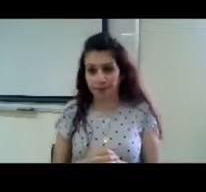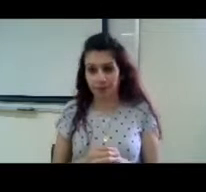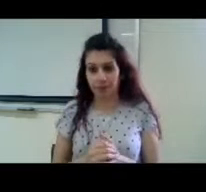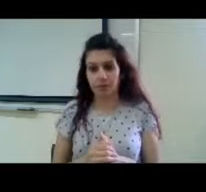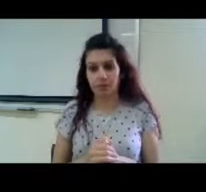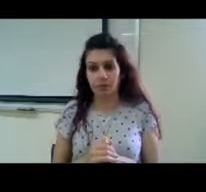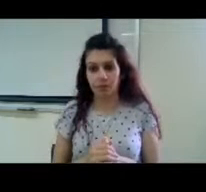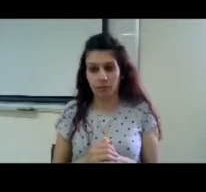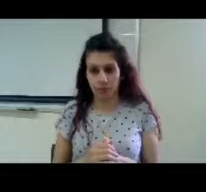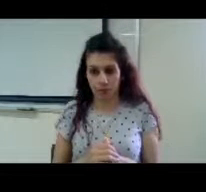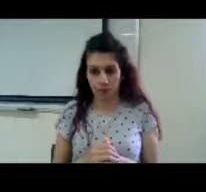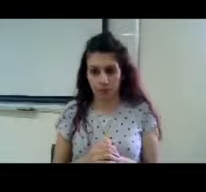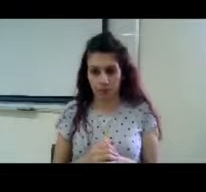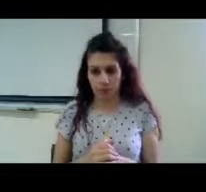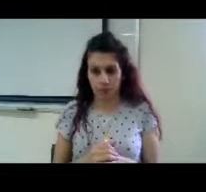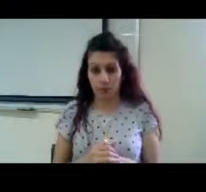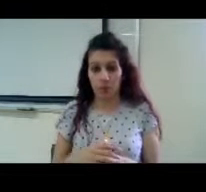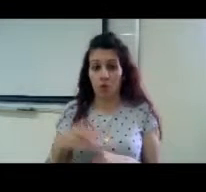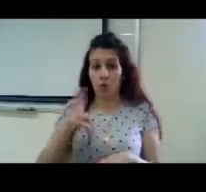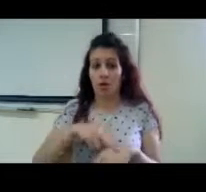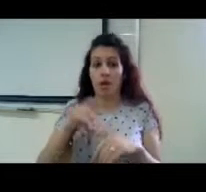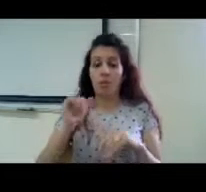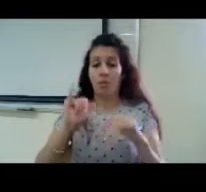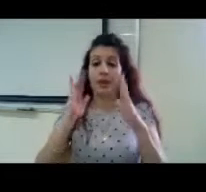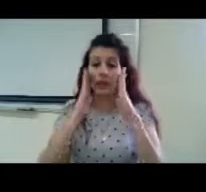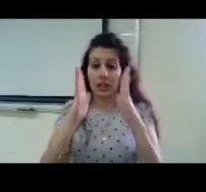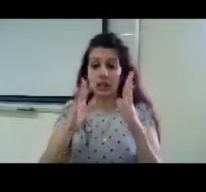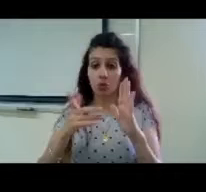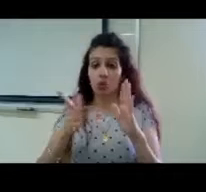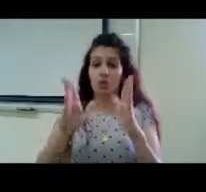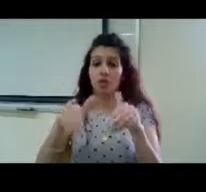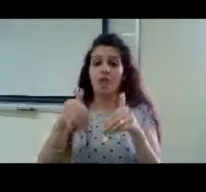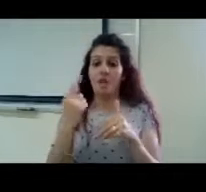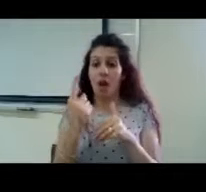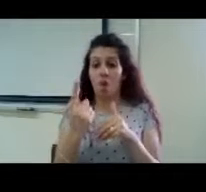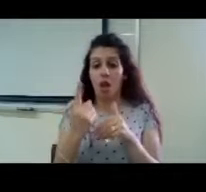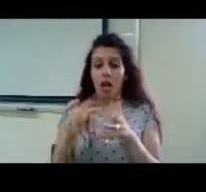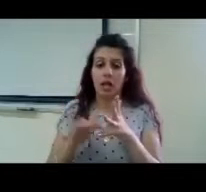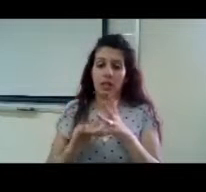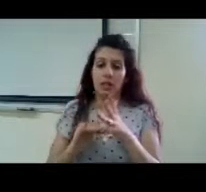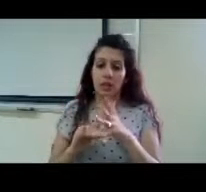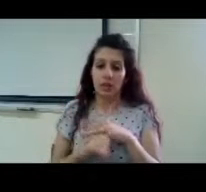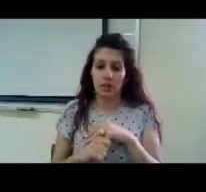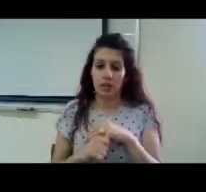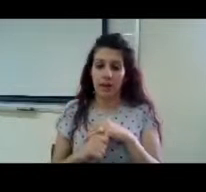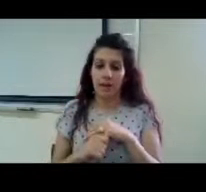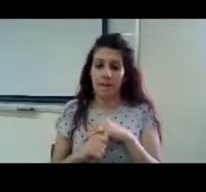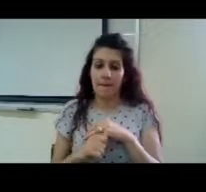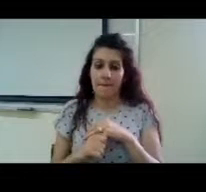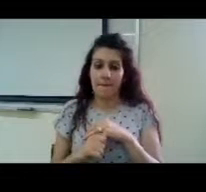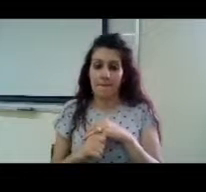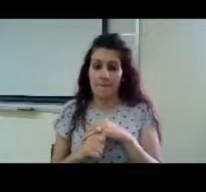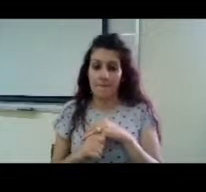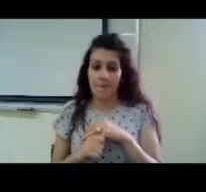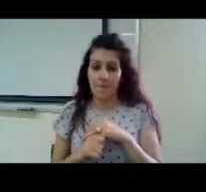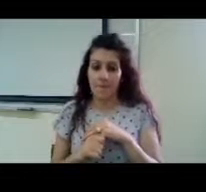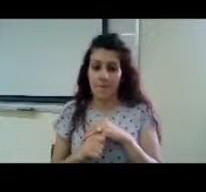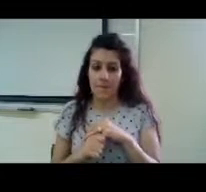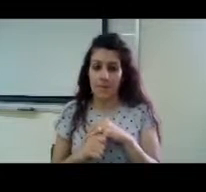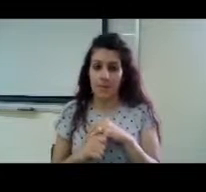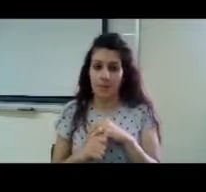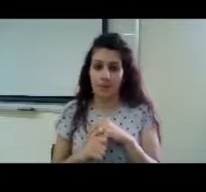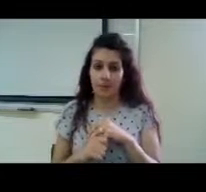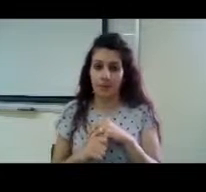a turkeys other a soft one and assessee in the Maharani Akina the Donna she